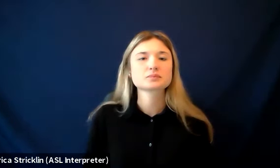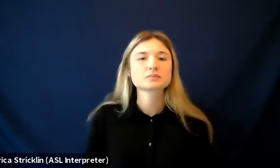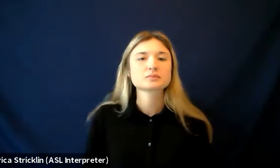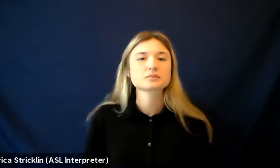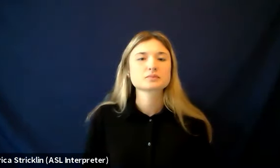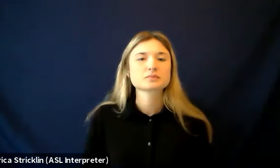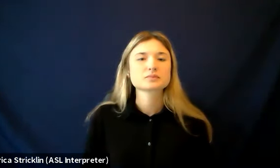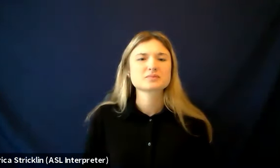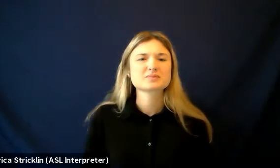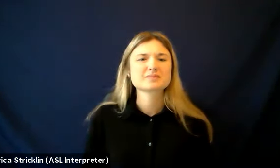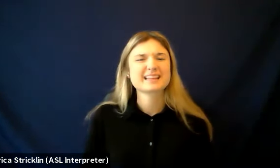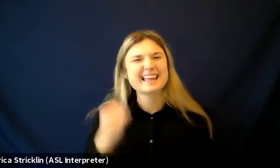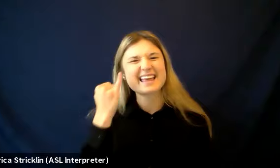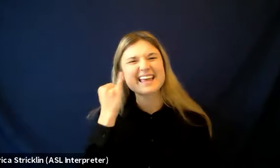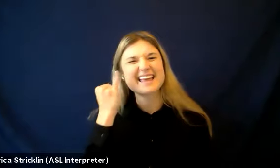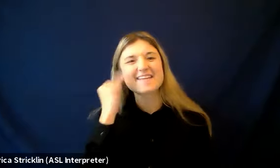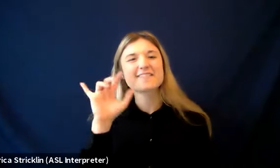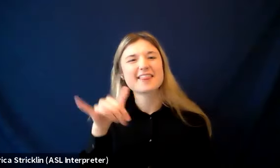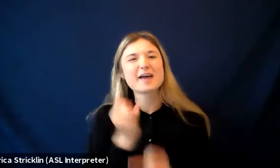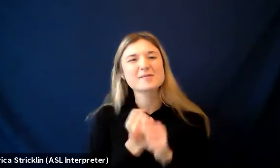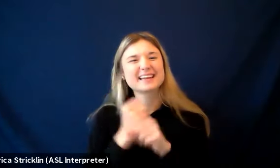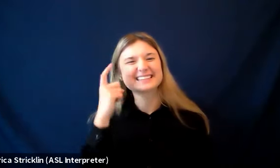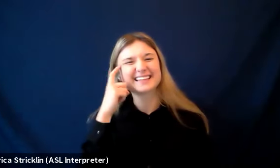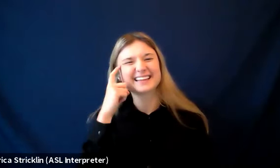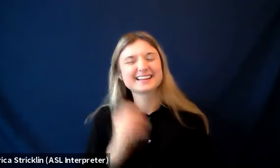if that makes any sense.